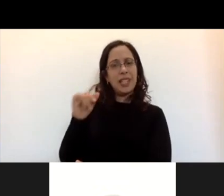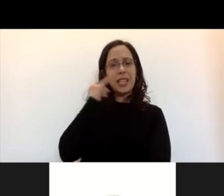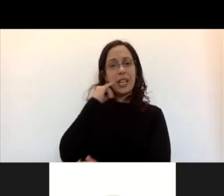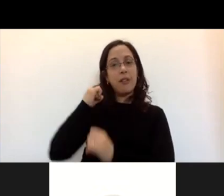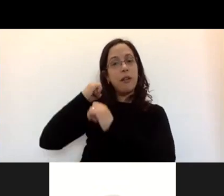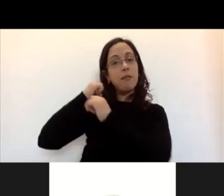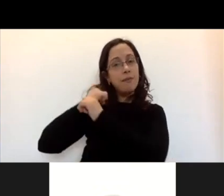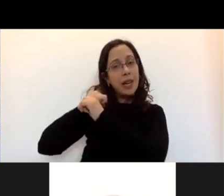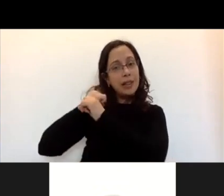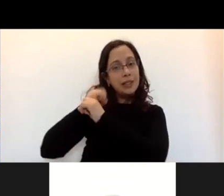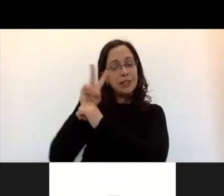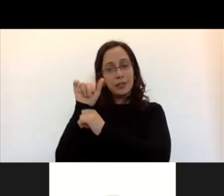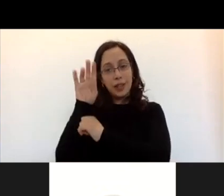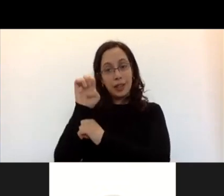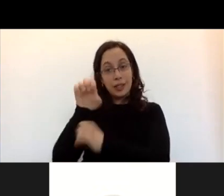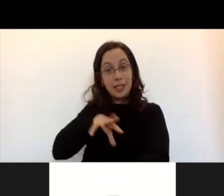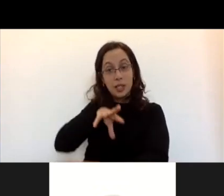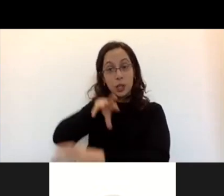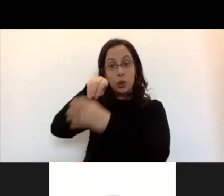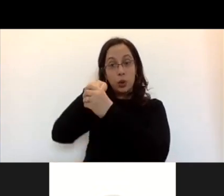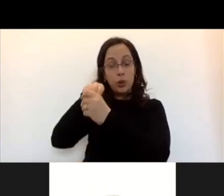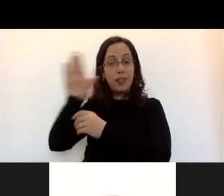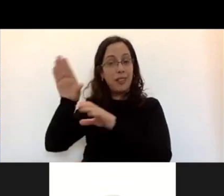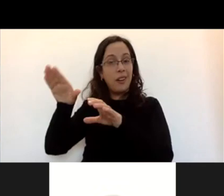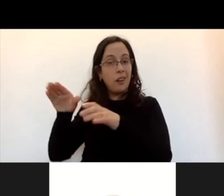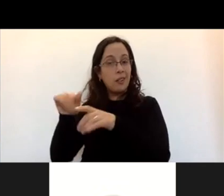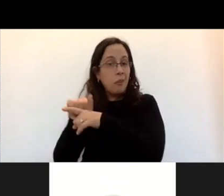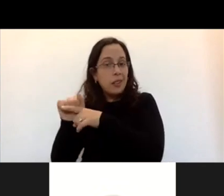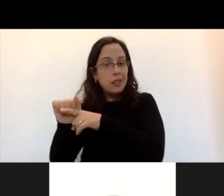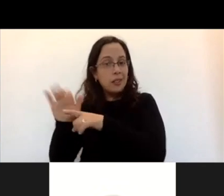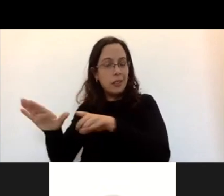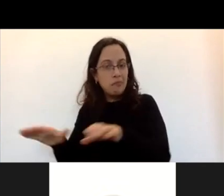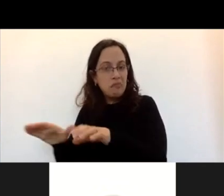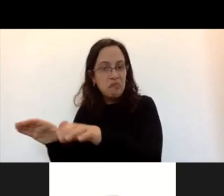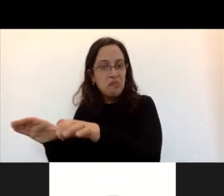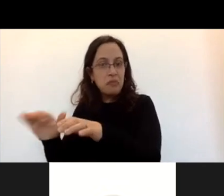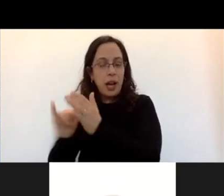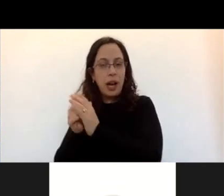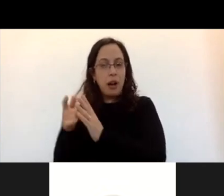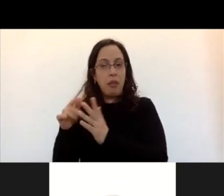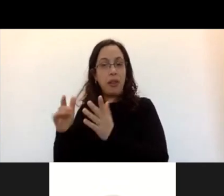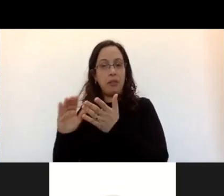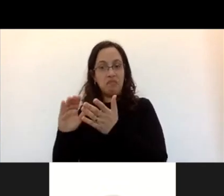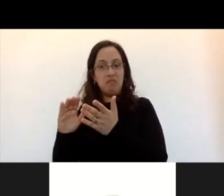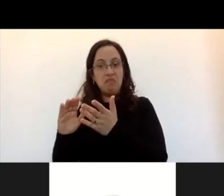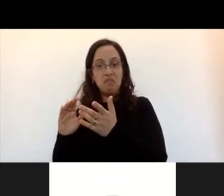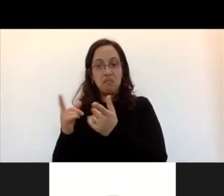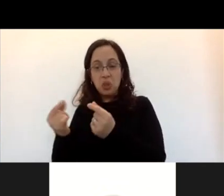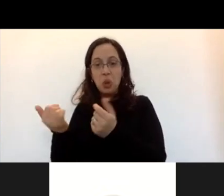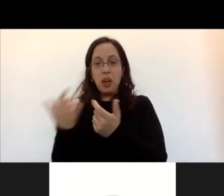into state practice as one of its central forms of governance and forms of legitimization is